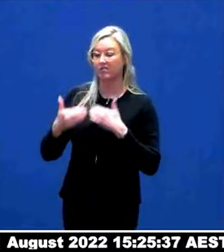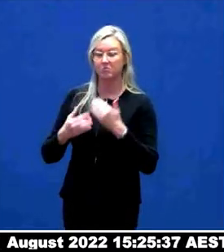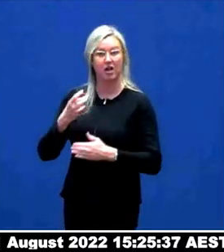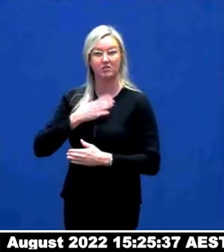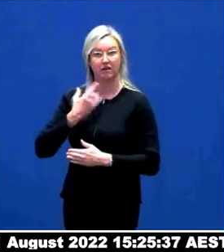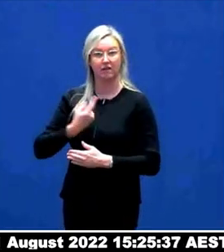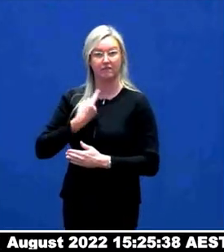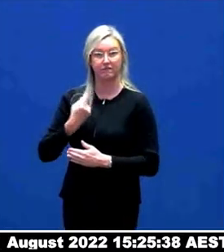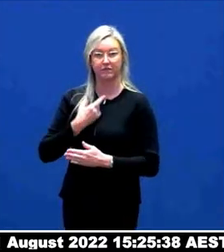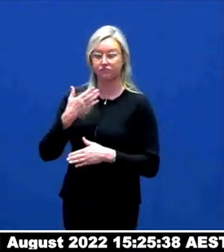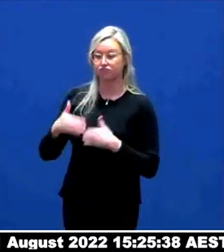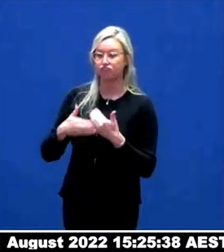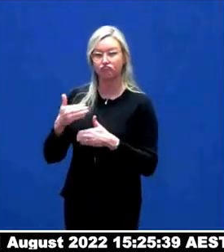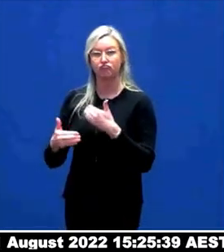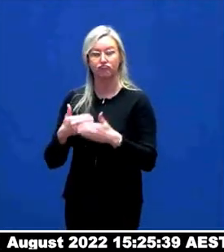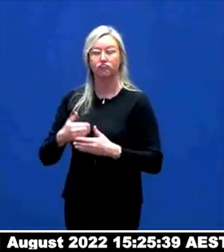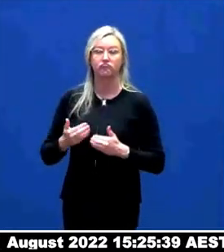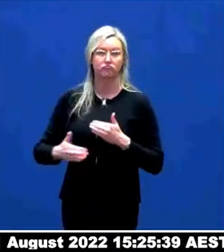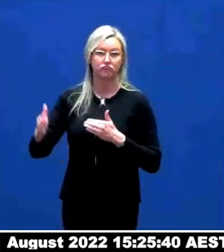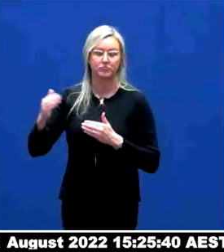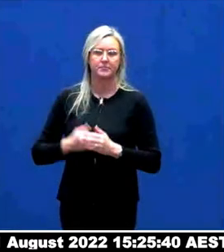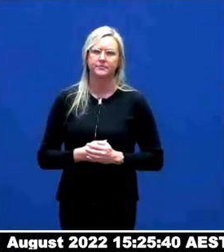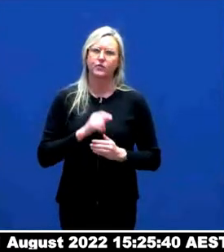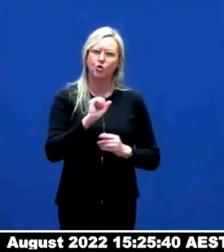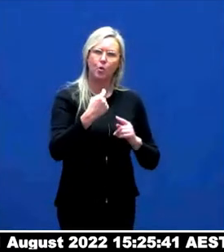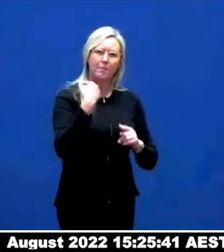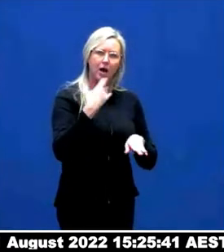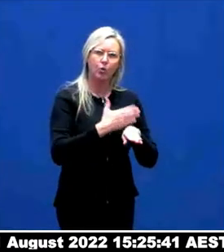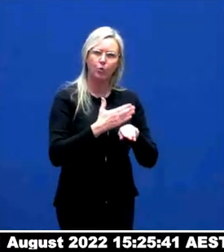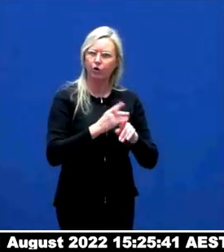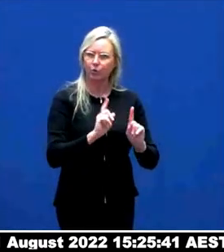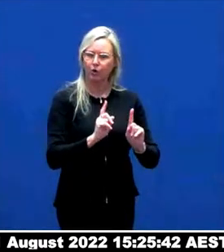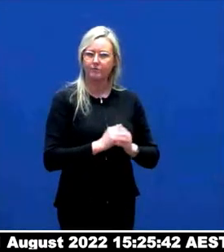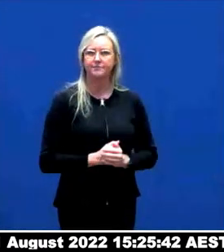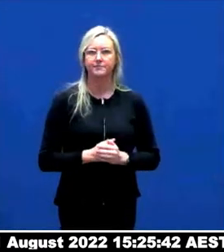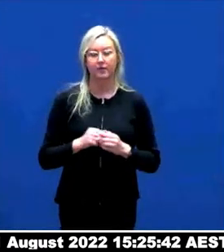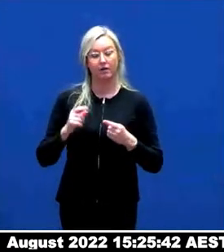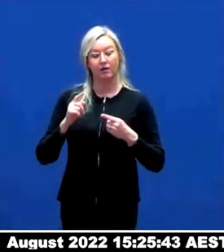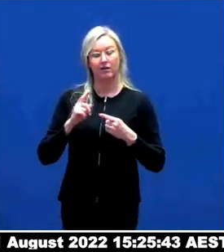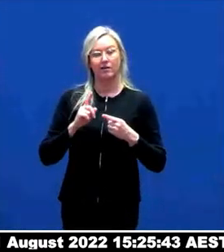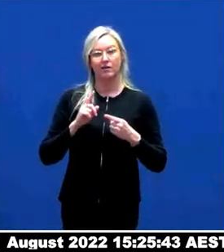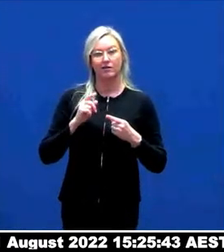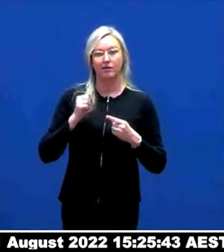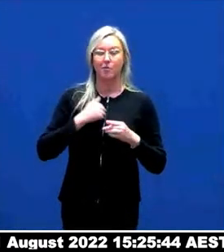much self-supporting thereafter. MS EASTMAN: What sort of jobs have you done in your life? 'DAVE': First phase of the career, public service jobs.